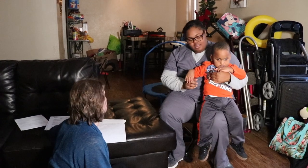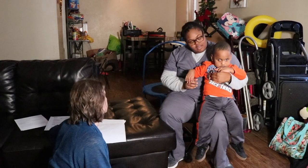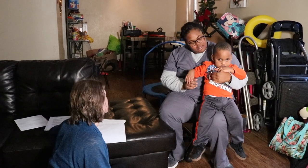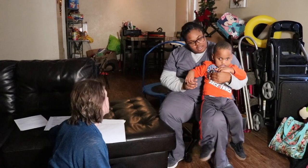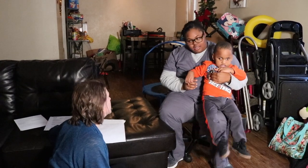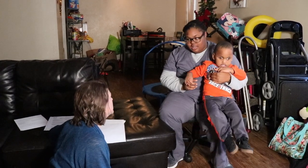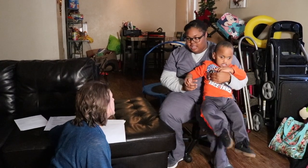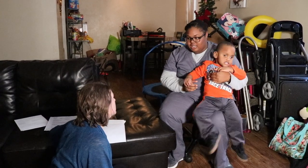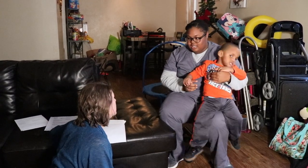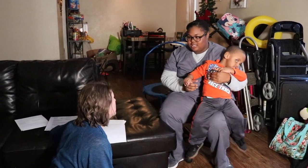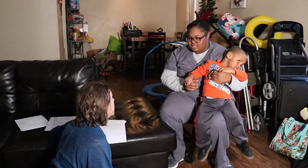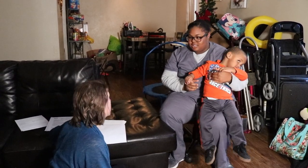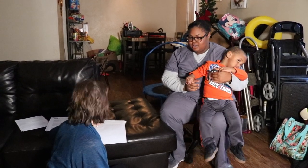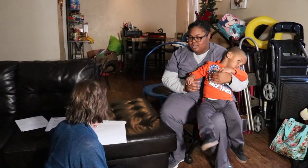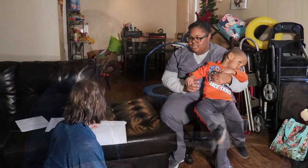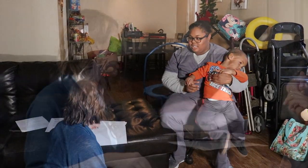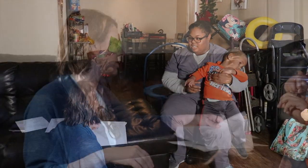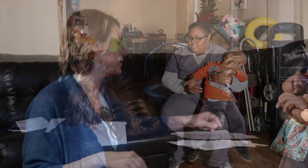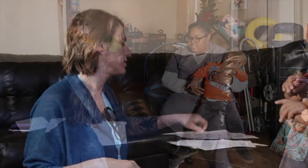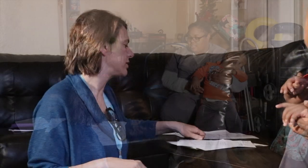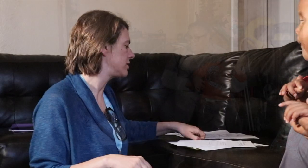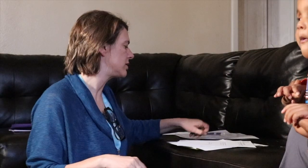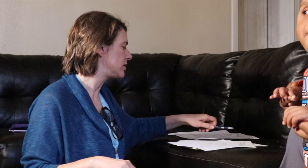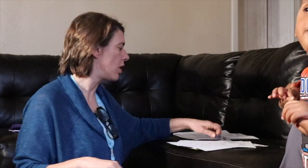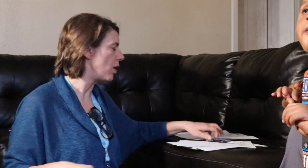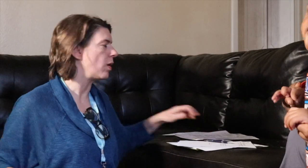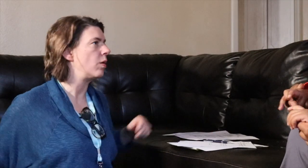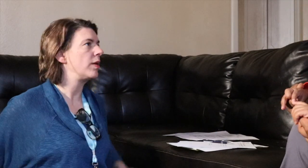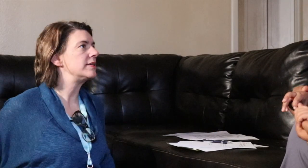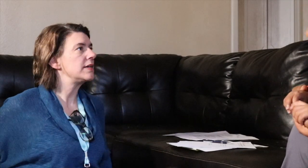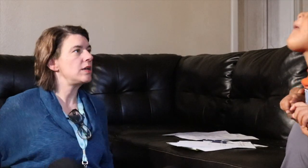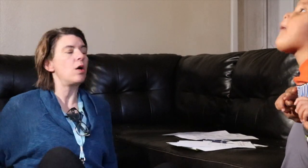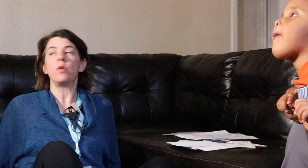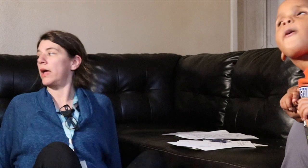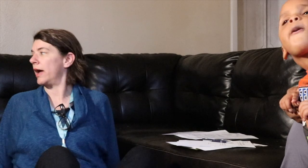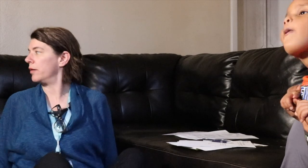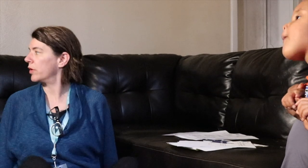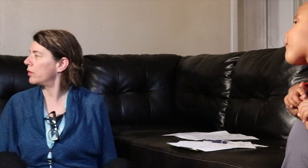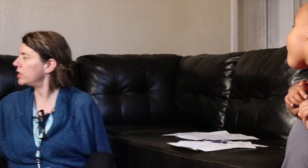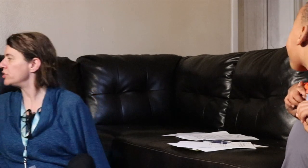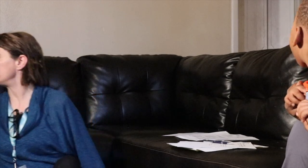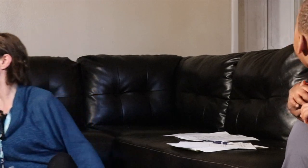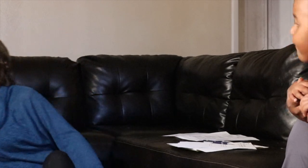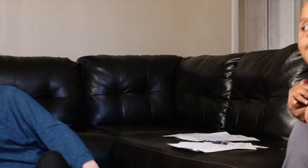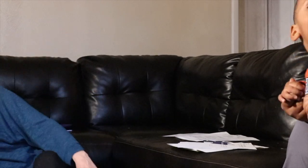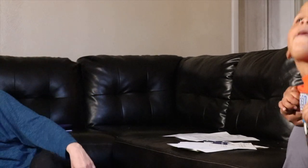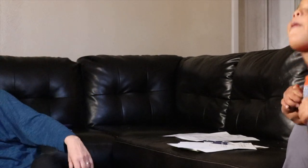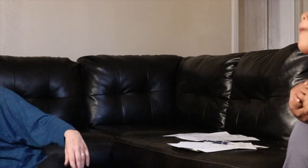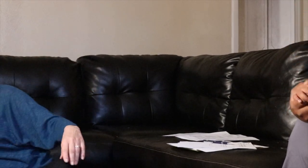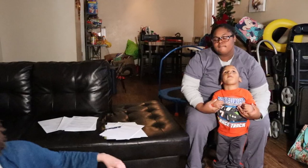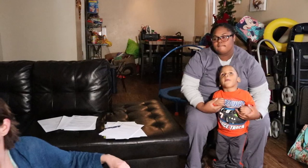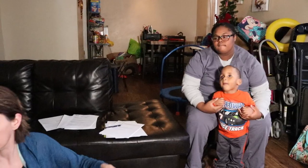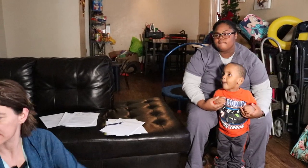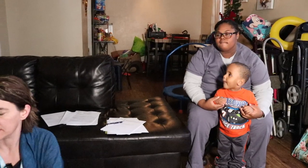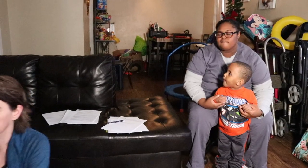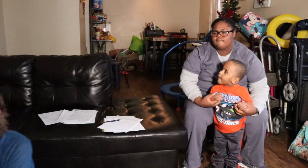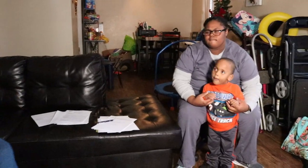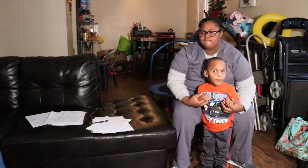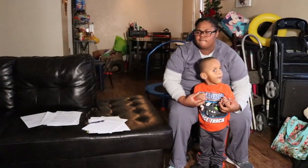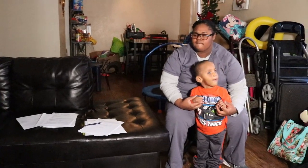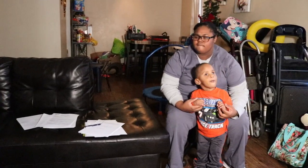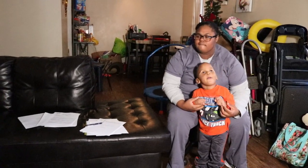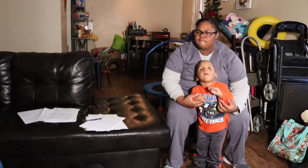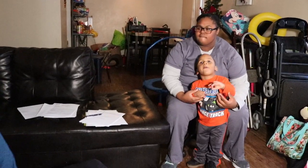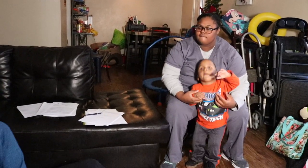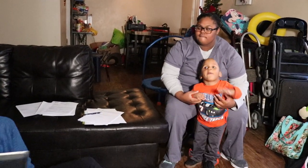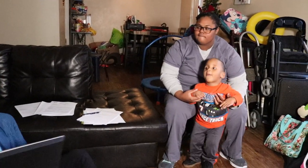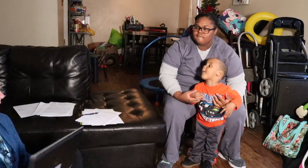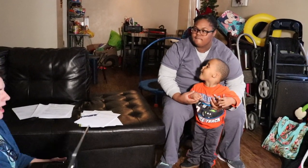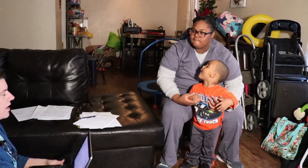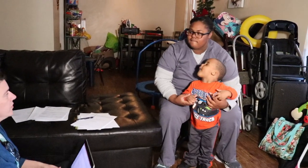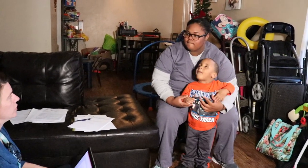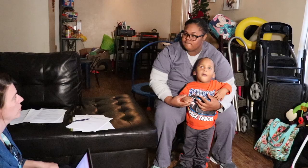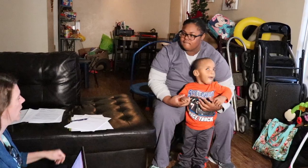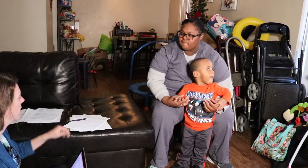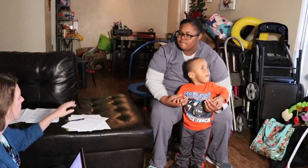the sss? Okay. So, is it okay what I'm gonna do, is go ahead and have you...